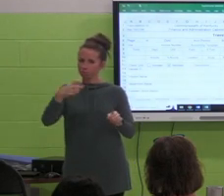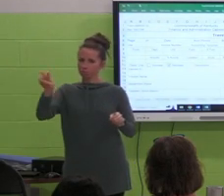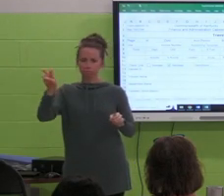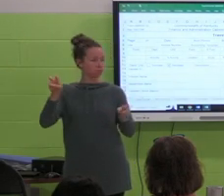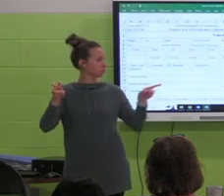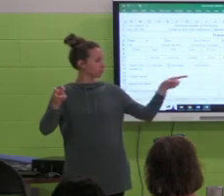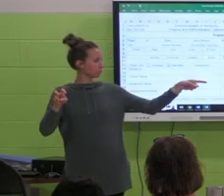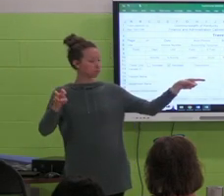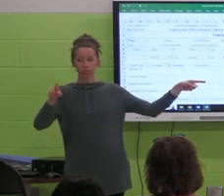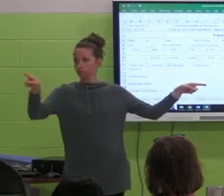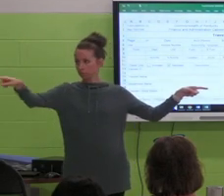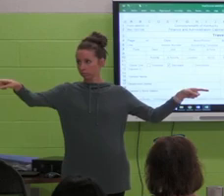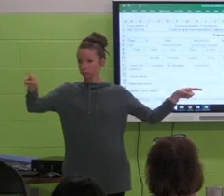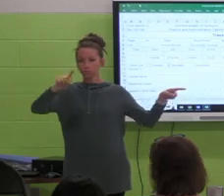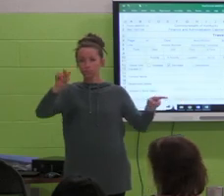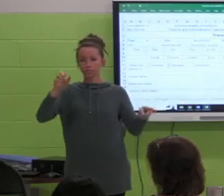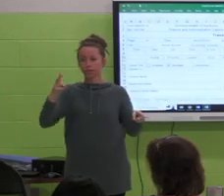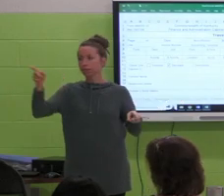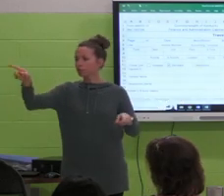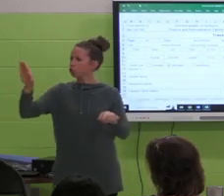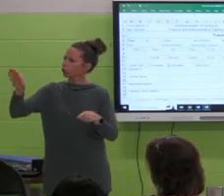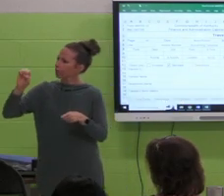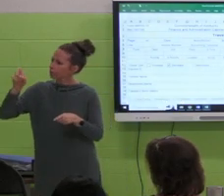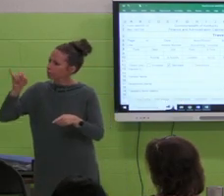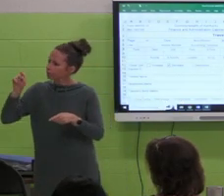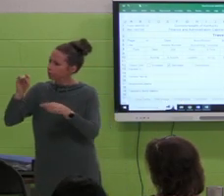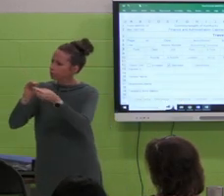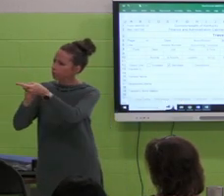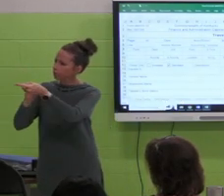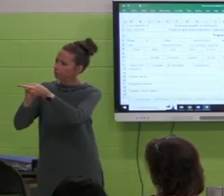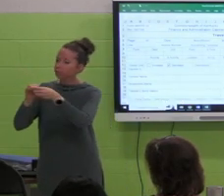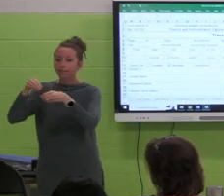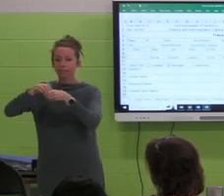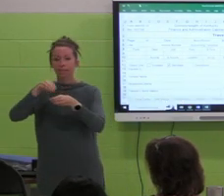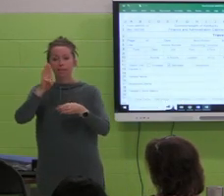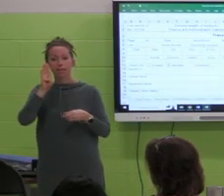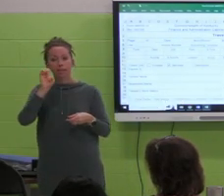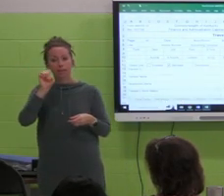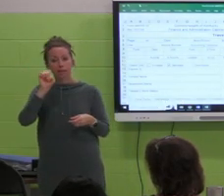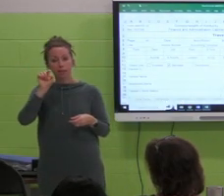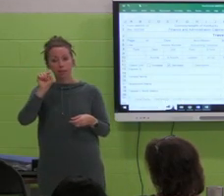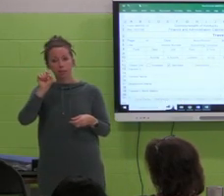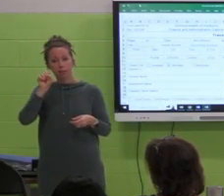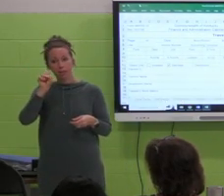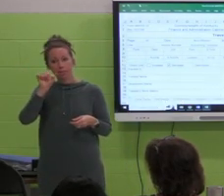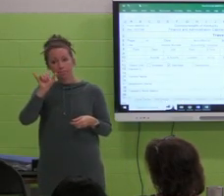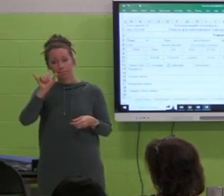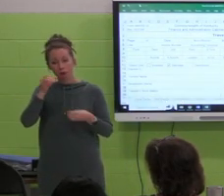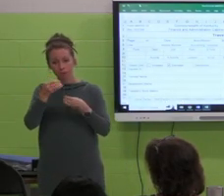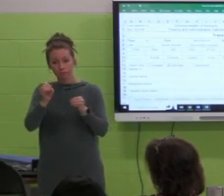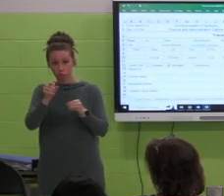need to go to Zach what's your extension I'm in Betsy's office so if anybody has office so